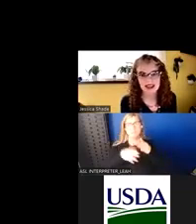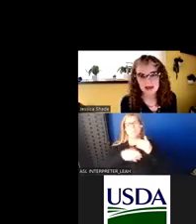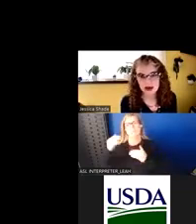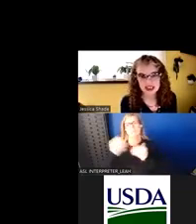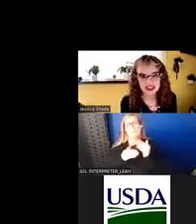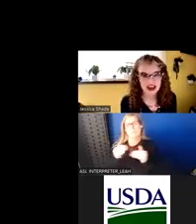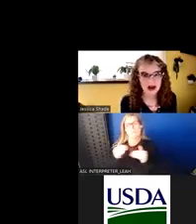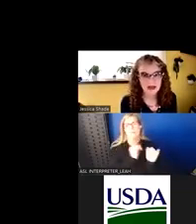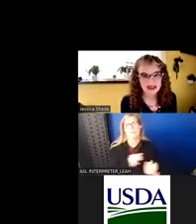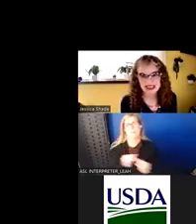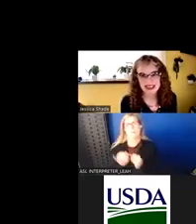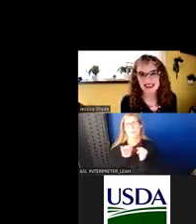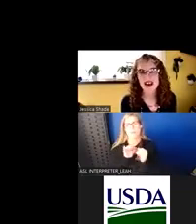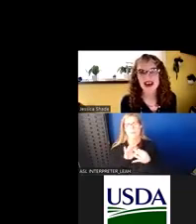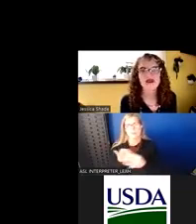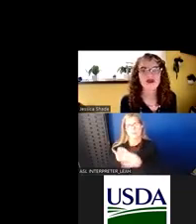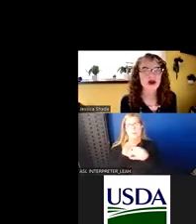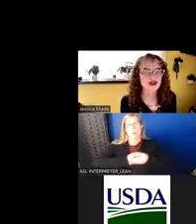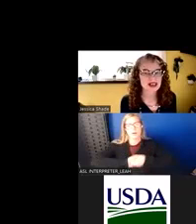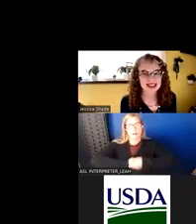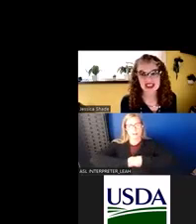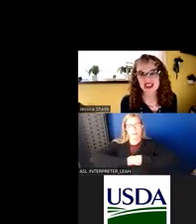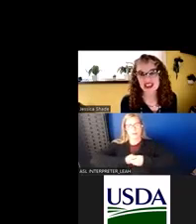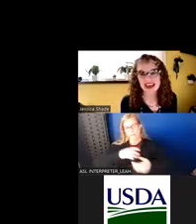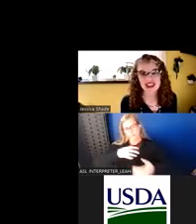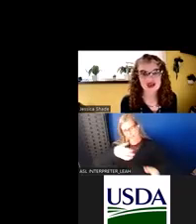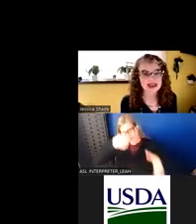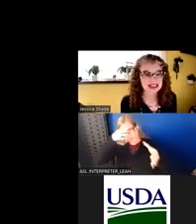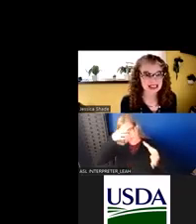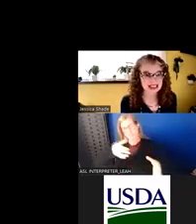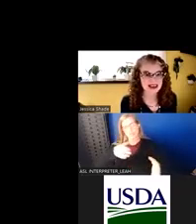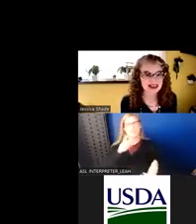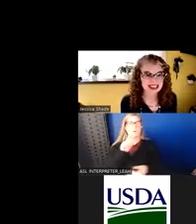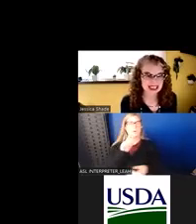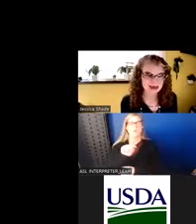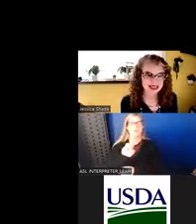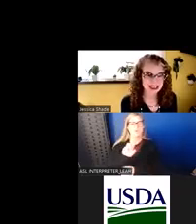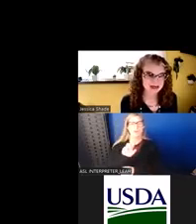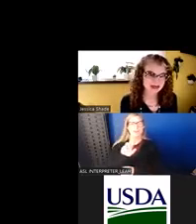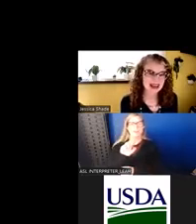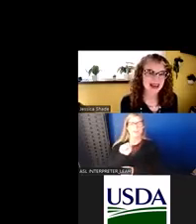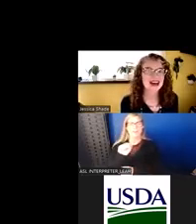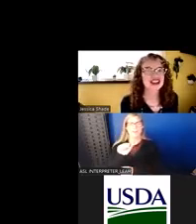collaboration competencies for translational and transdisciplinary teams.